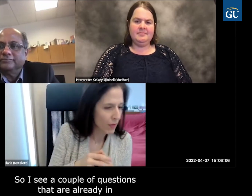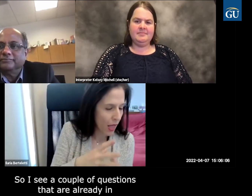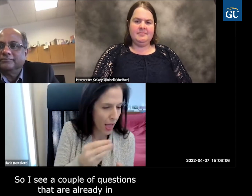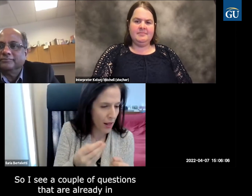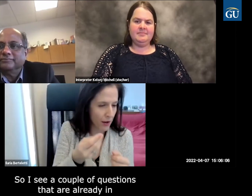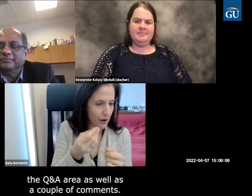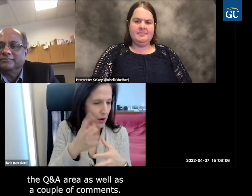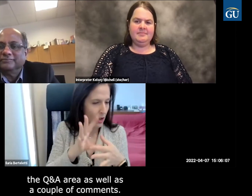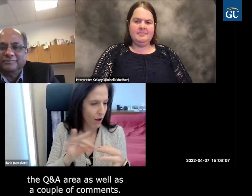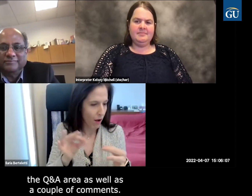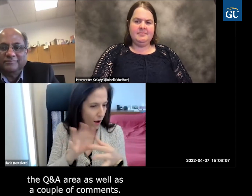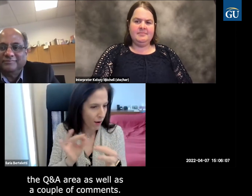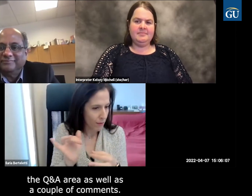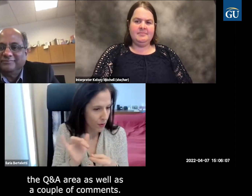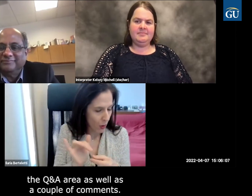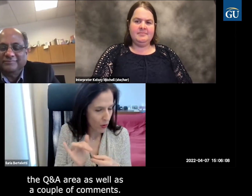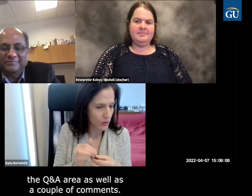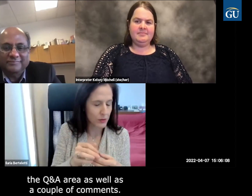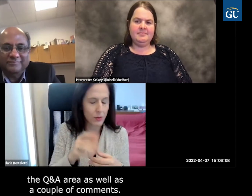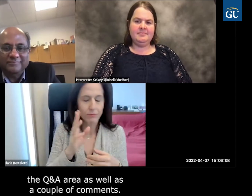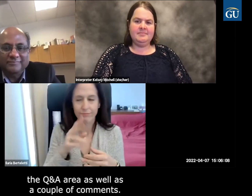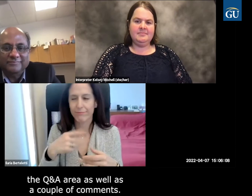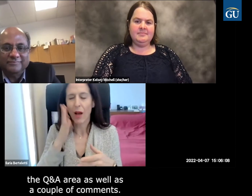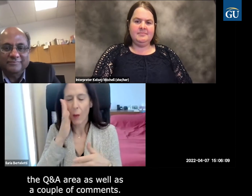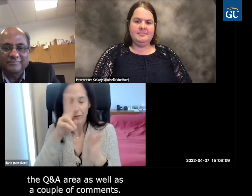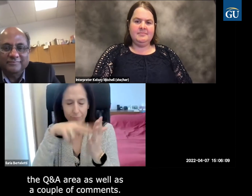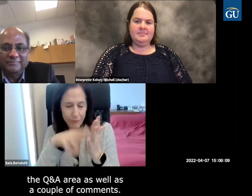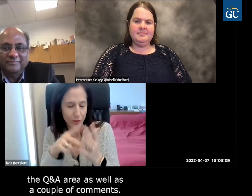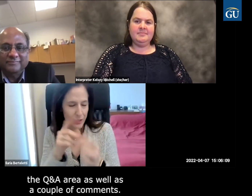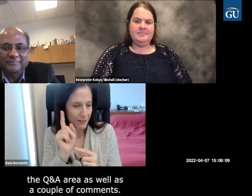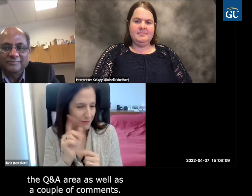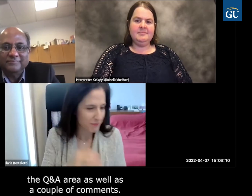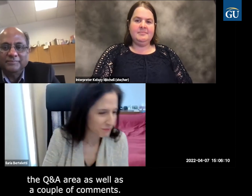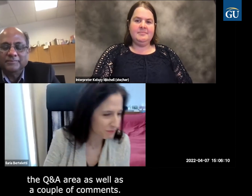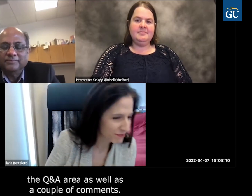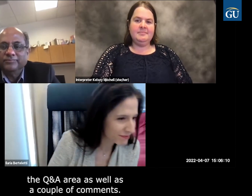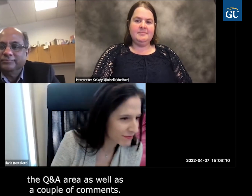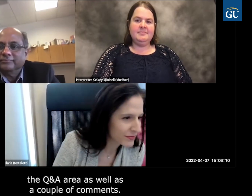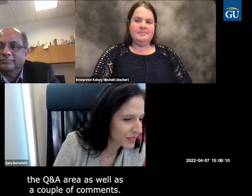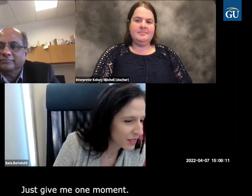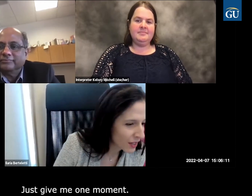already in the q a area